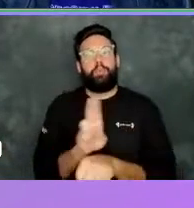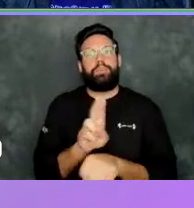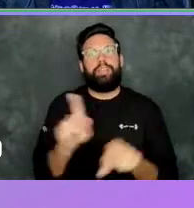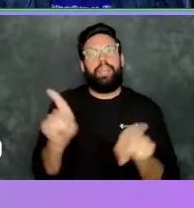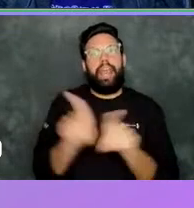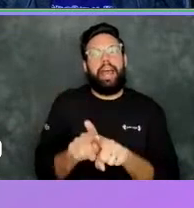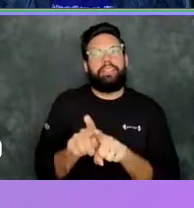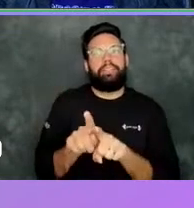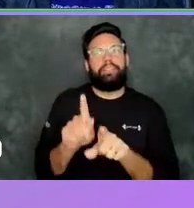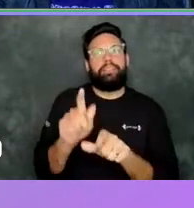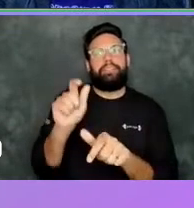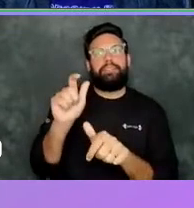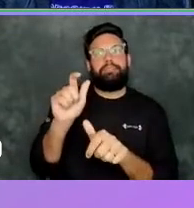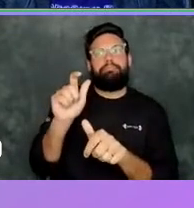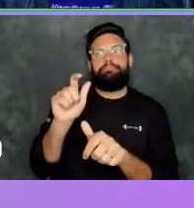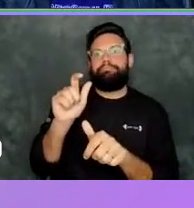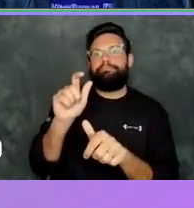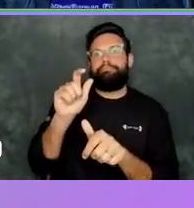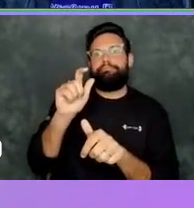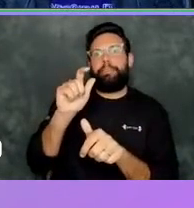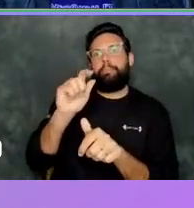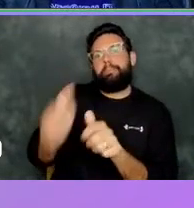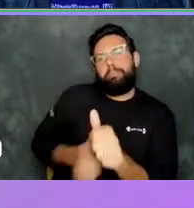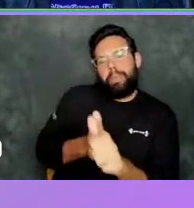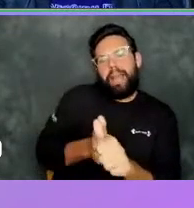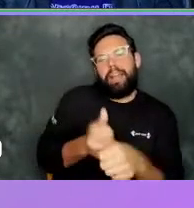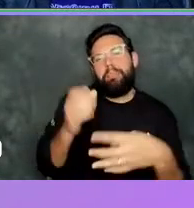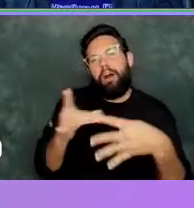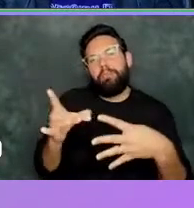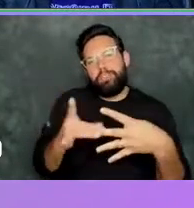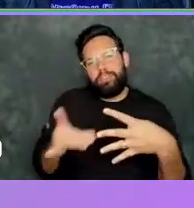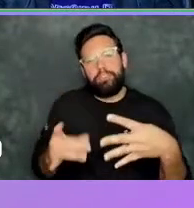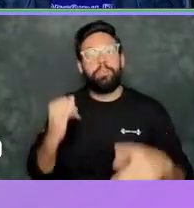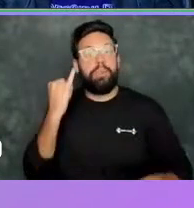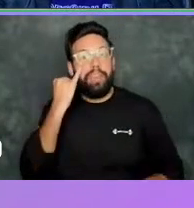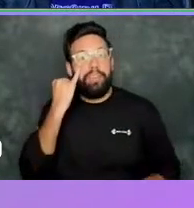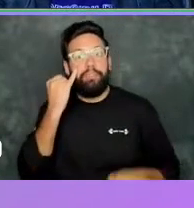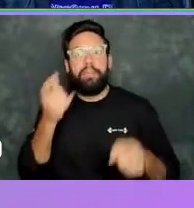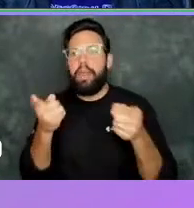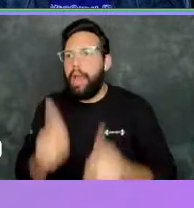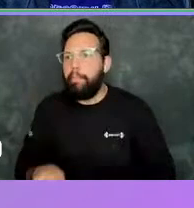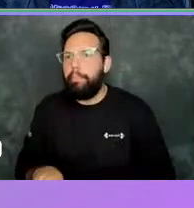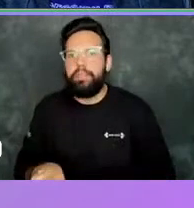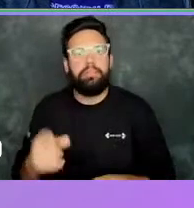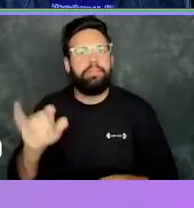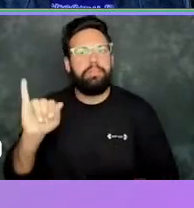relying on this browser default testing. However I'm using it as a fall back, so if